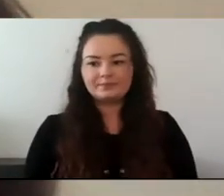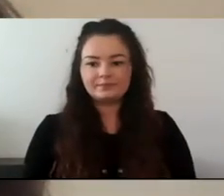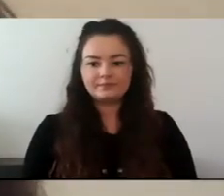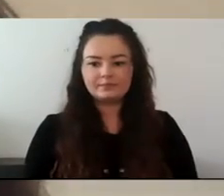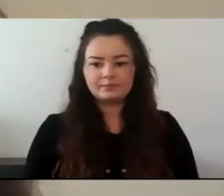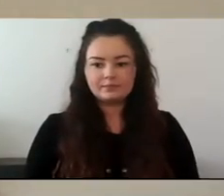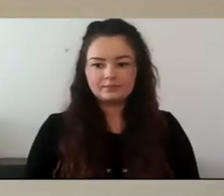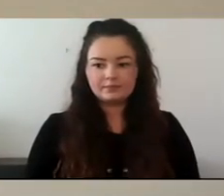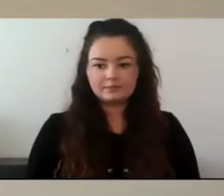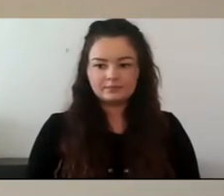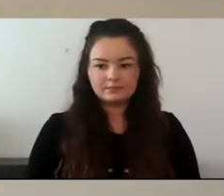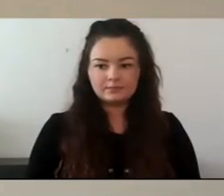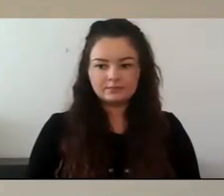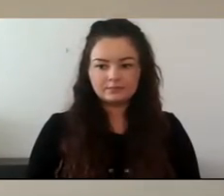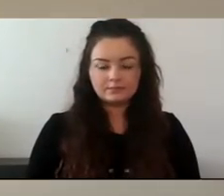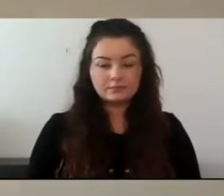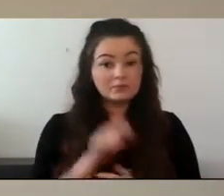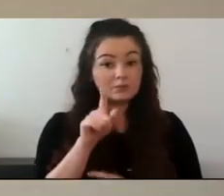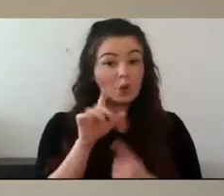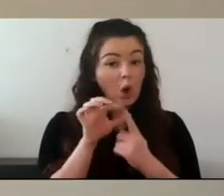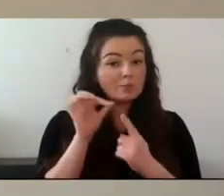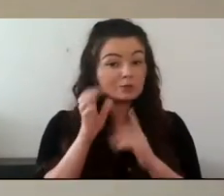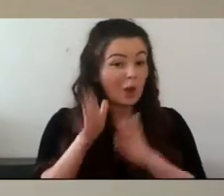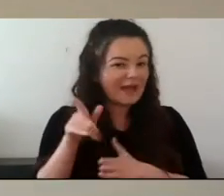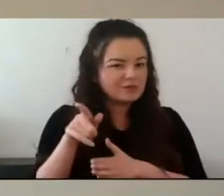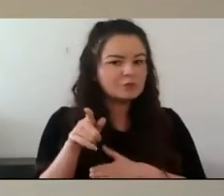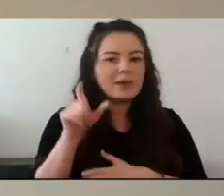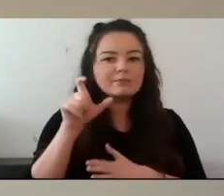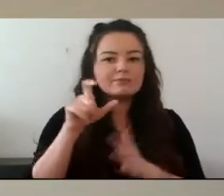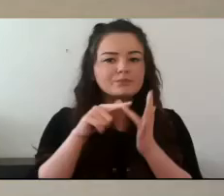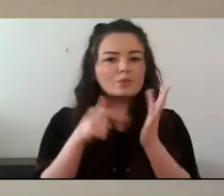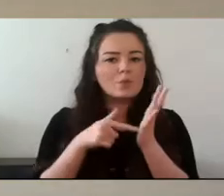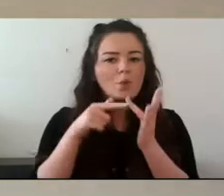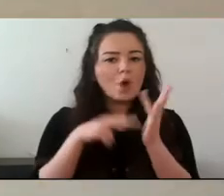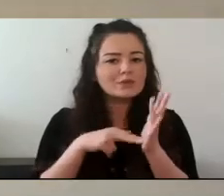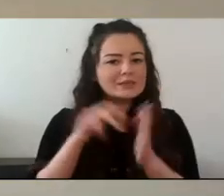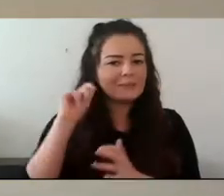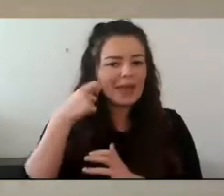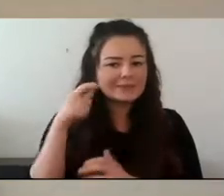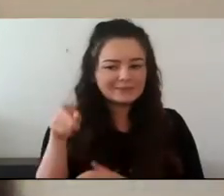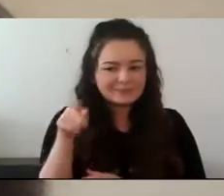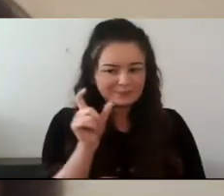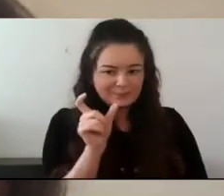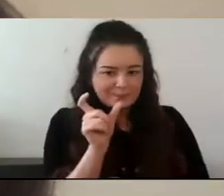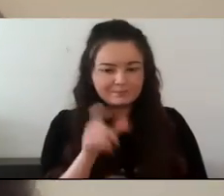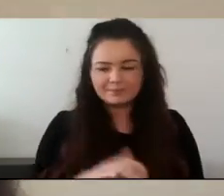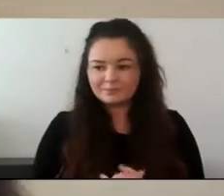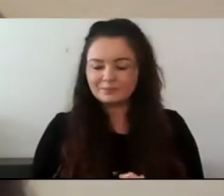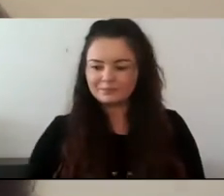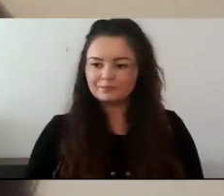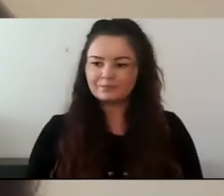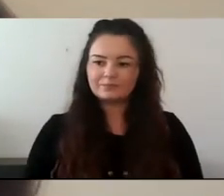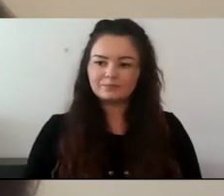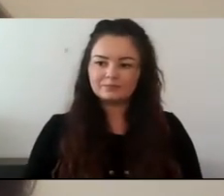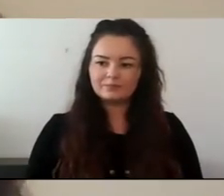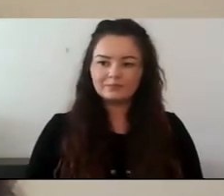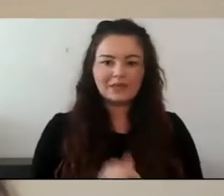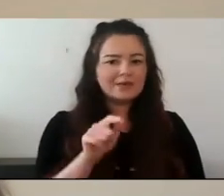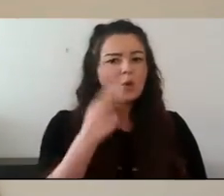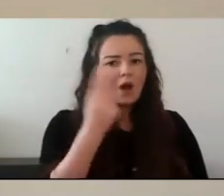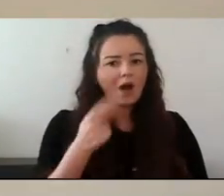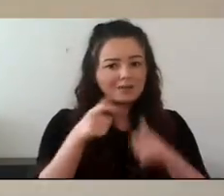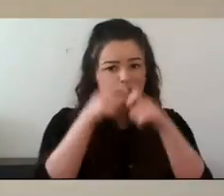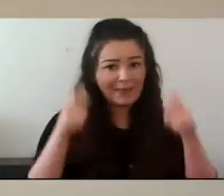that are cut in half, optional extra is some cotton buds like this and in your art packs you should